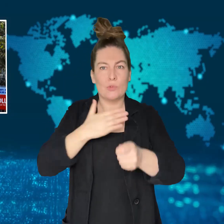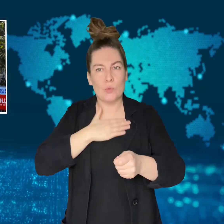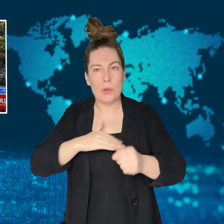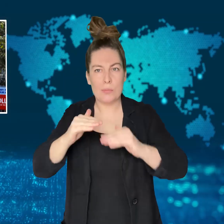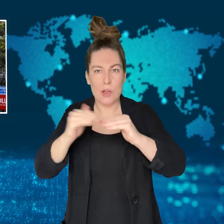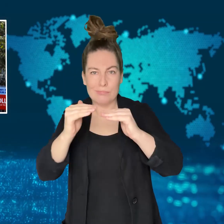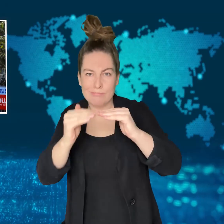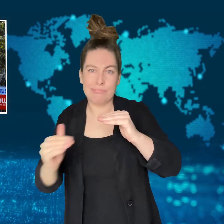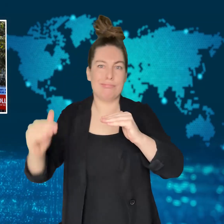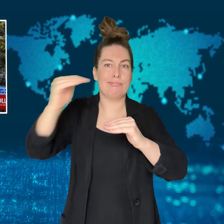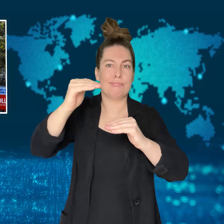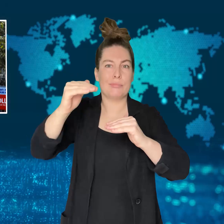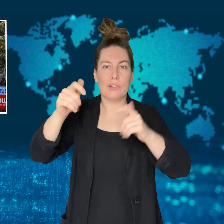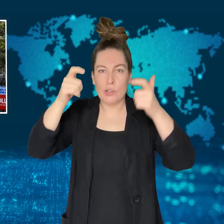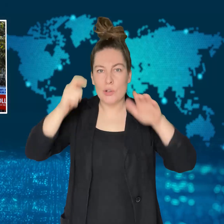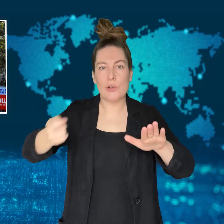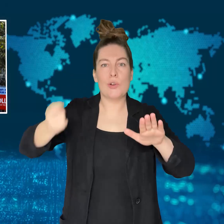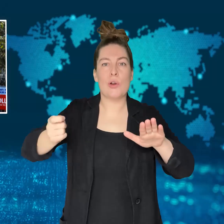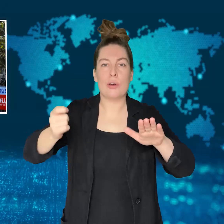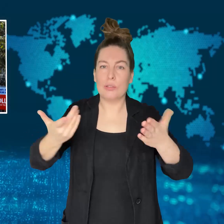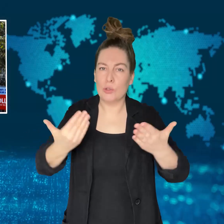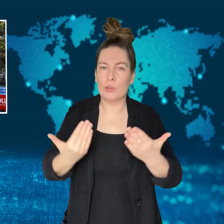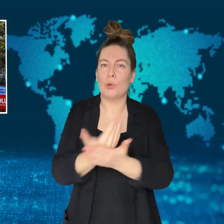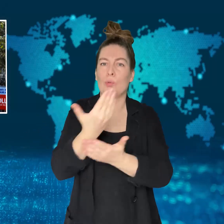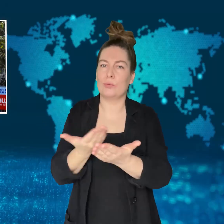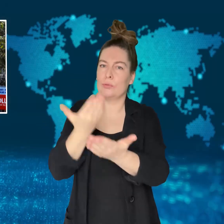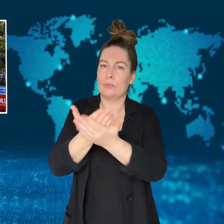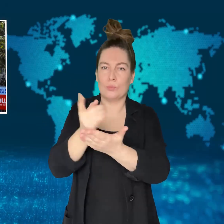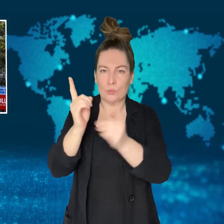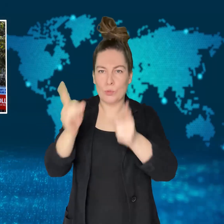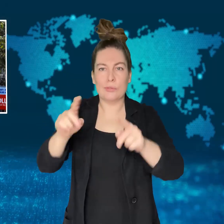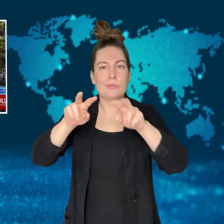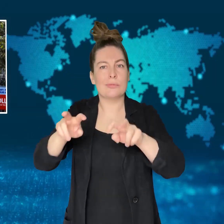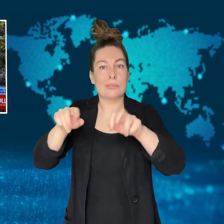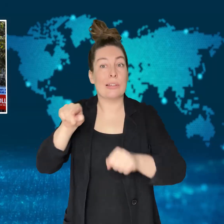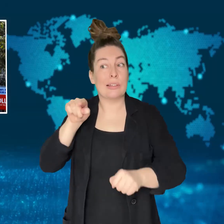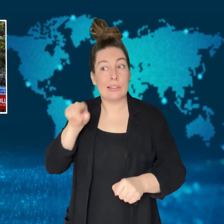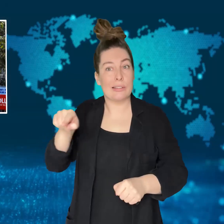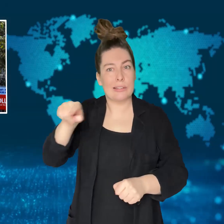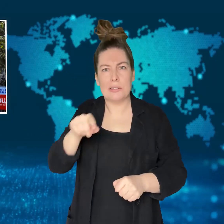a new investigation.